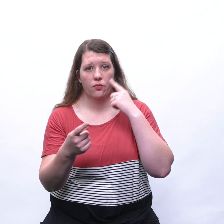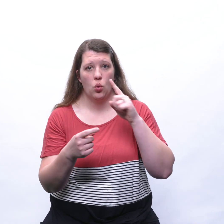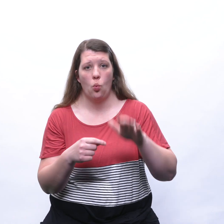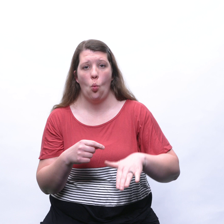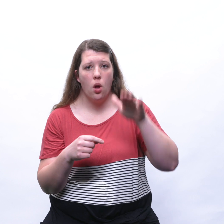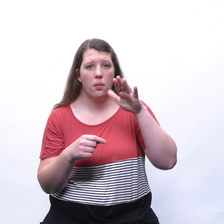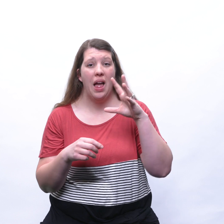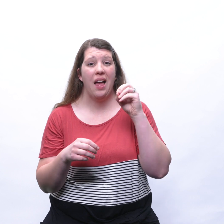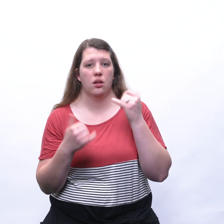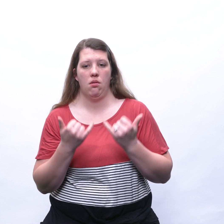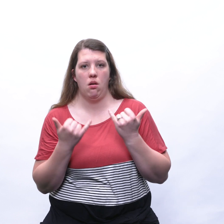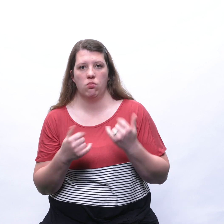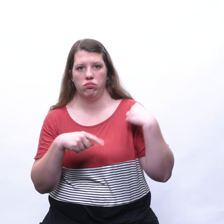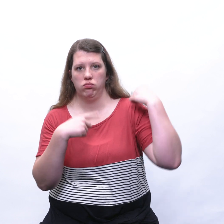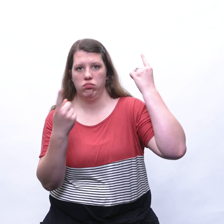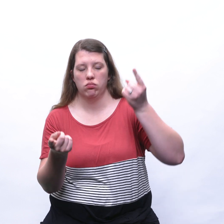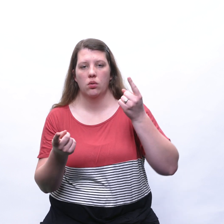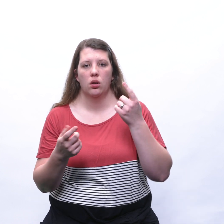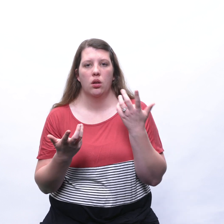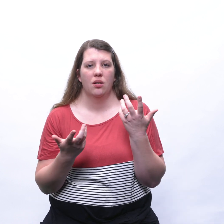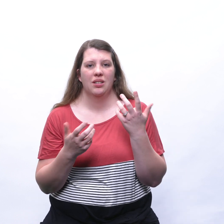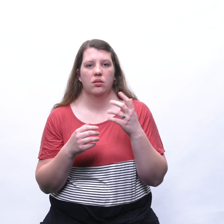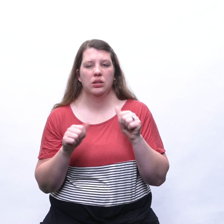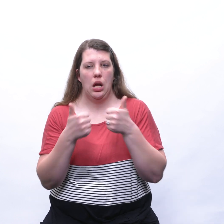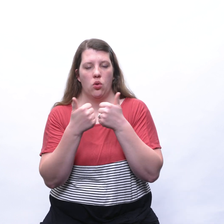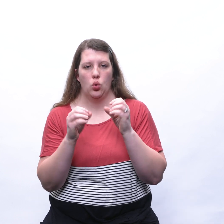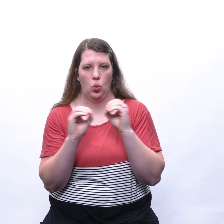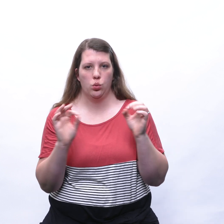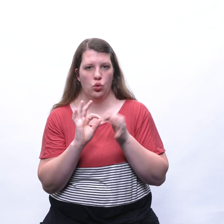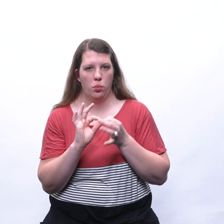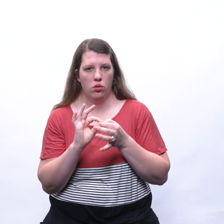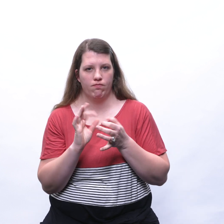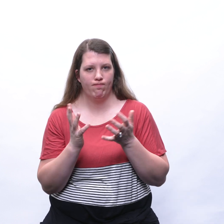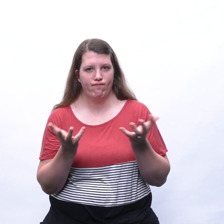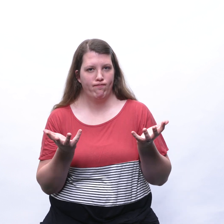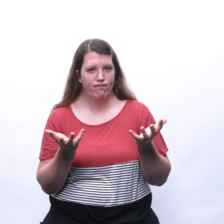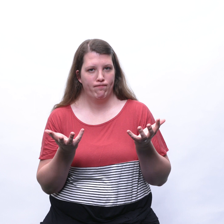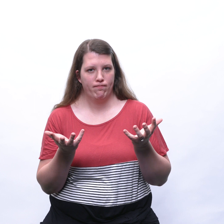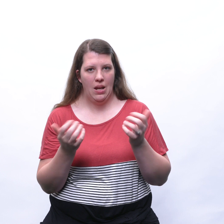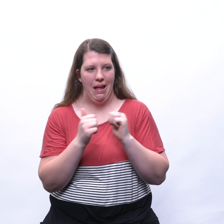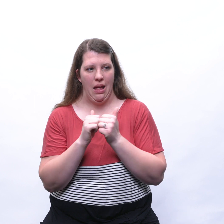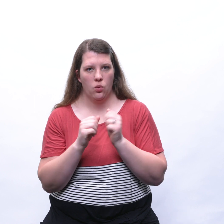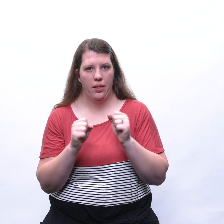My worst experience of my life was not having an interpreter.